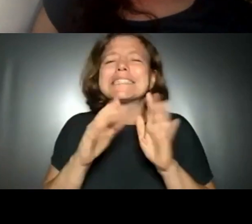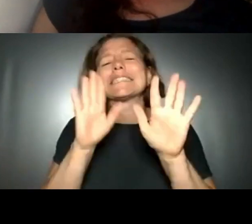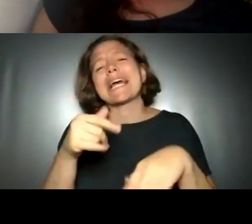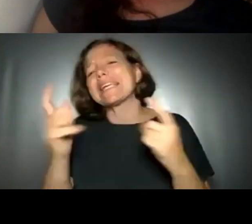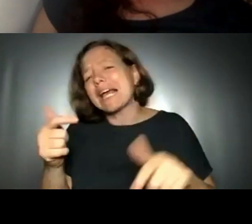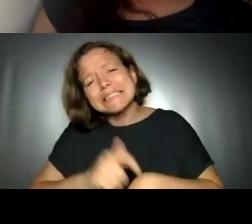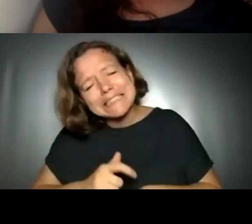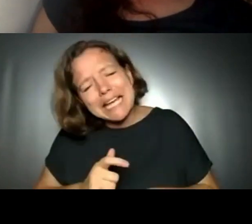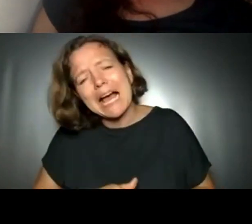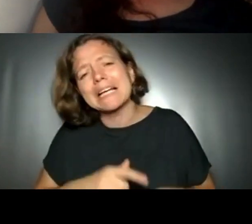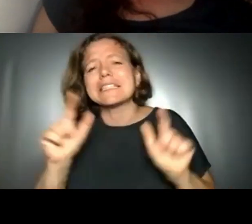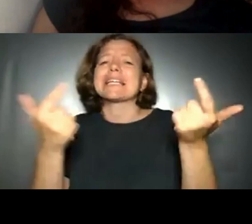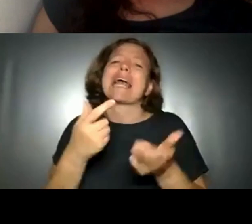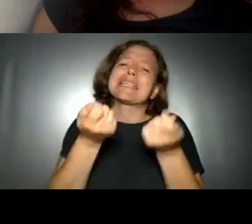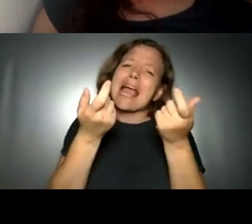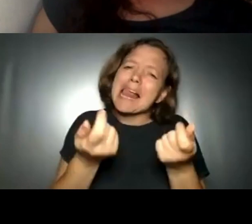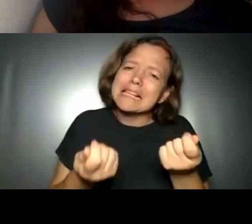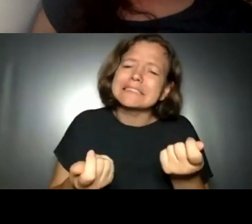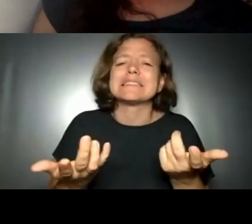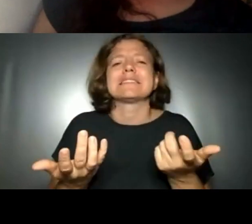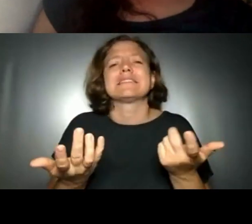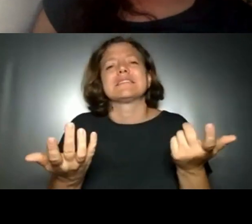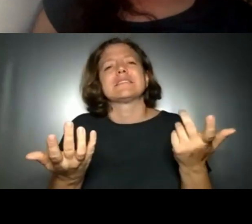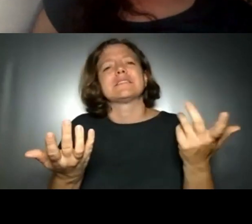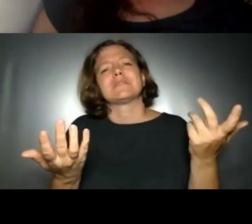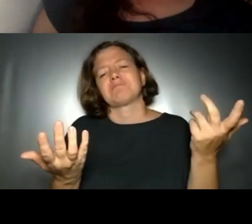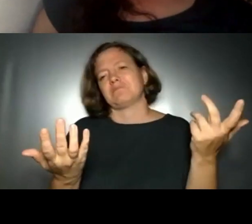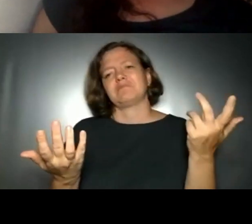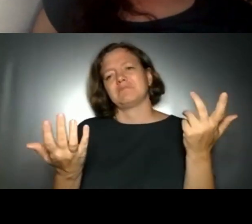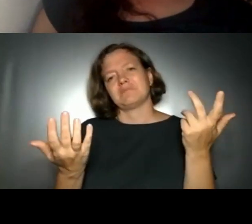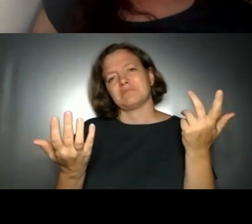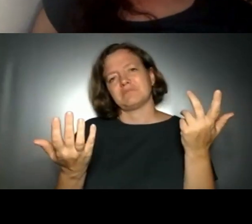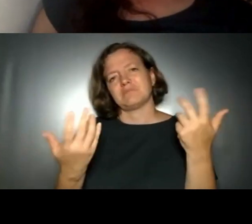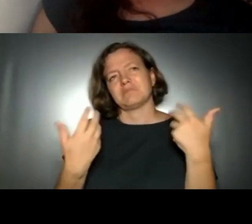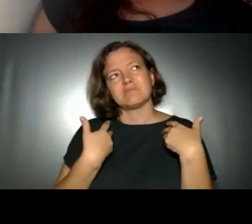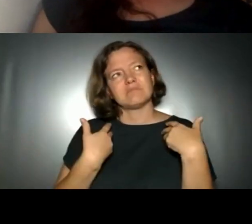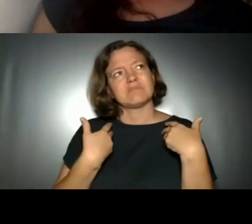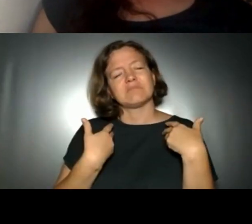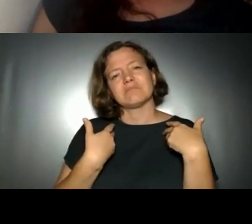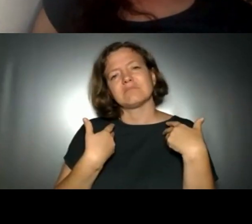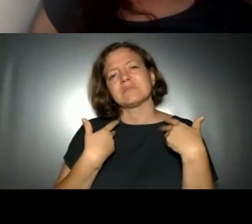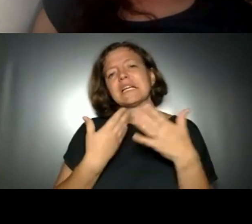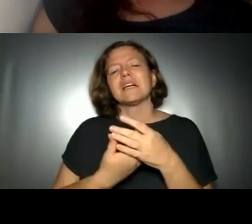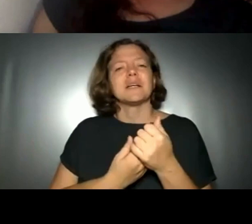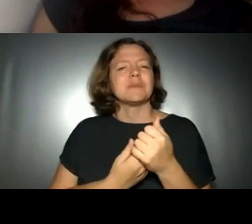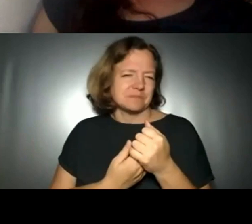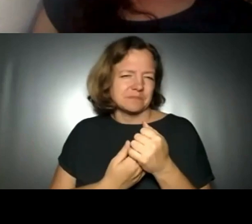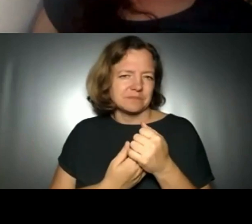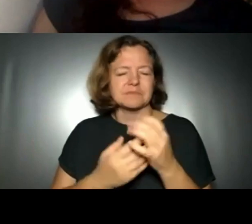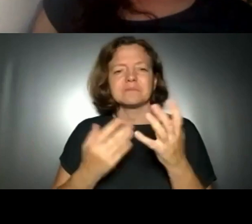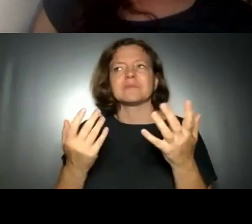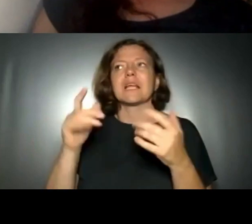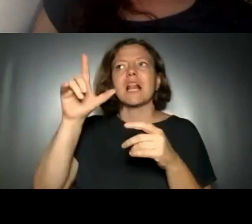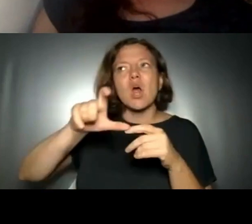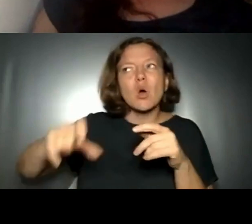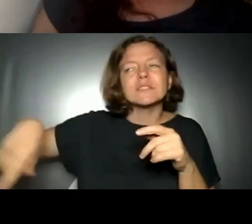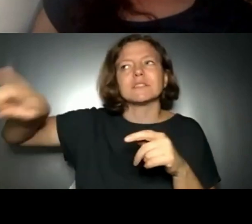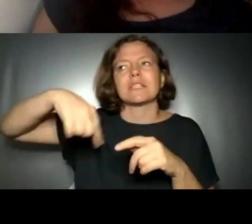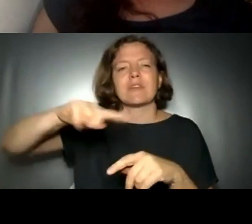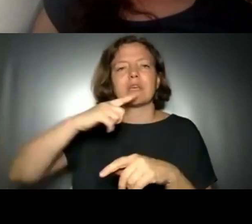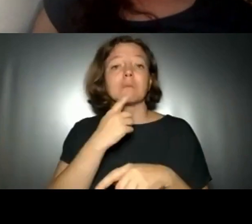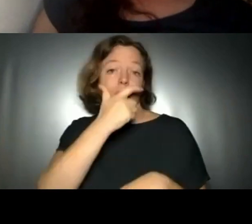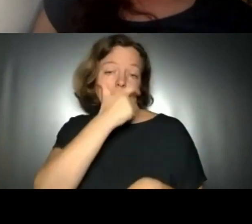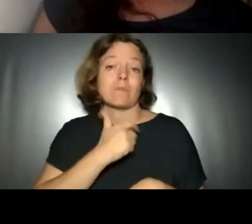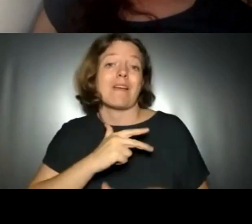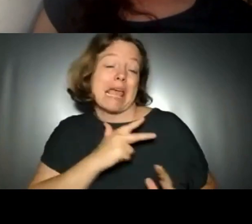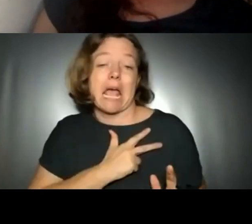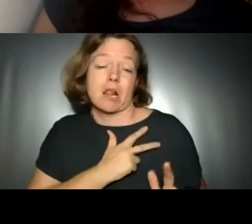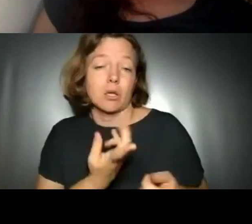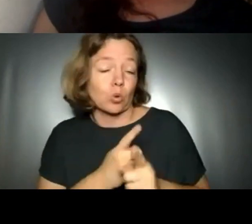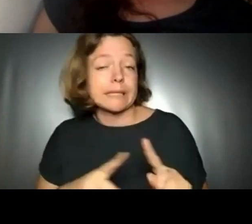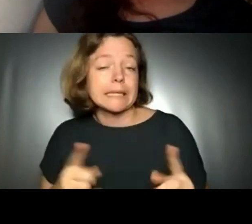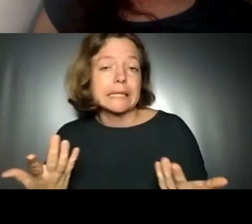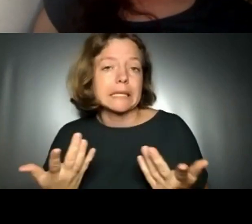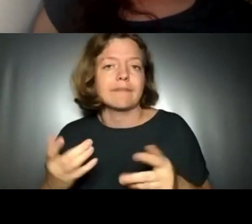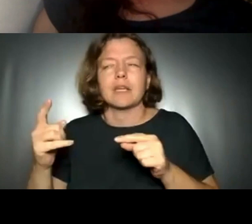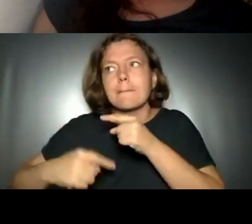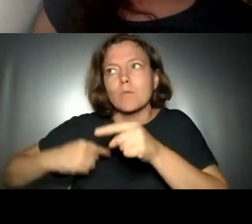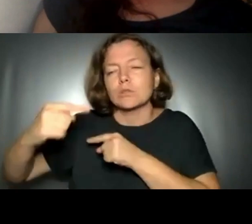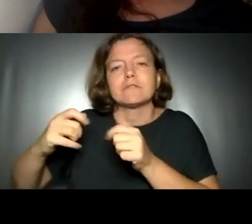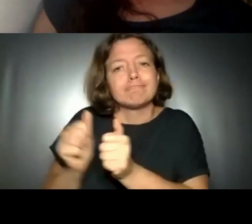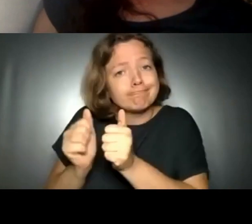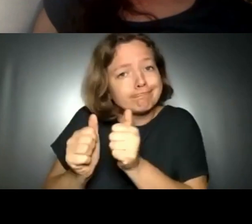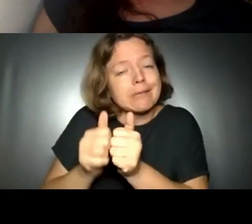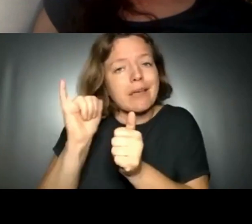the money for that." So, yes, it is a question of people actually being accountable in that process for where they are standing